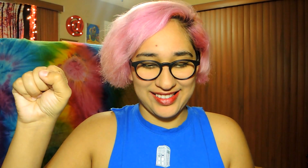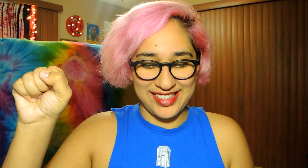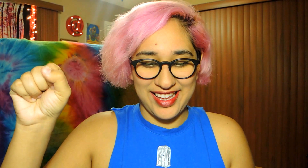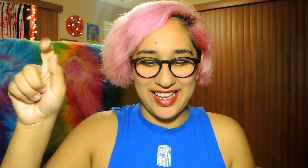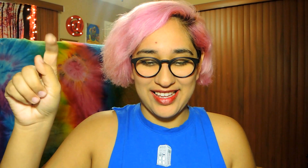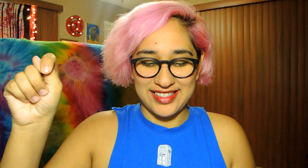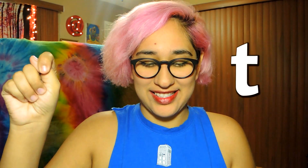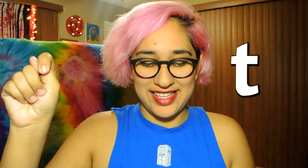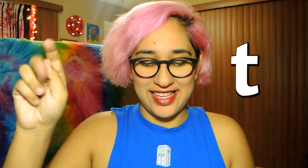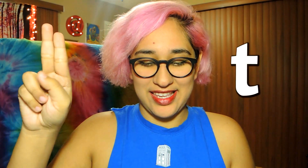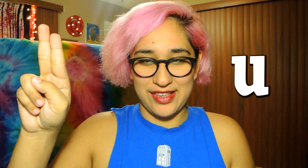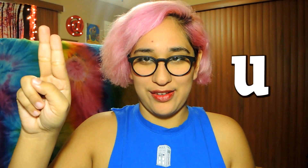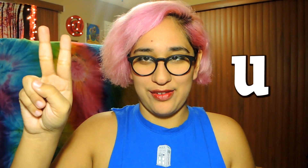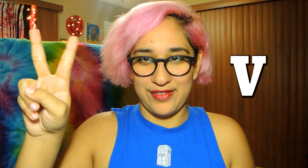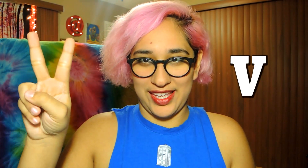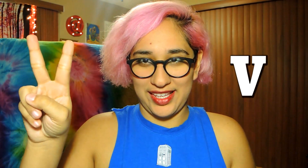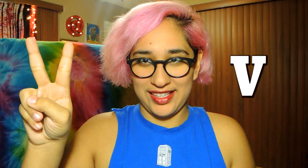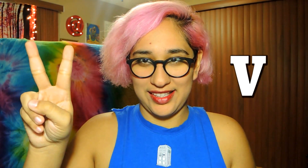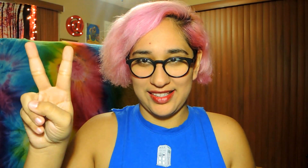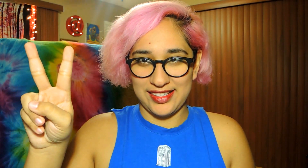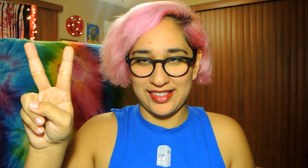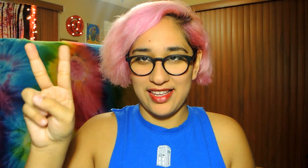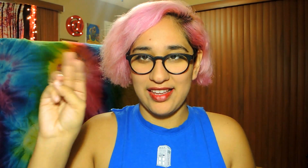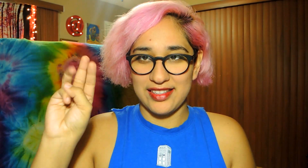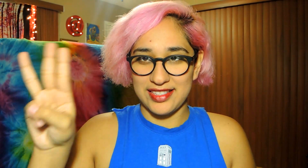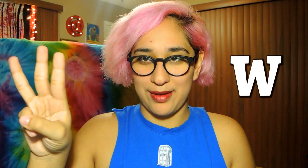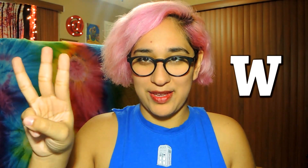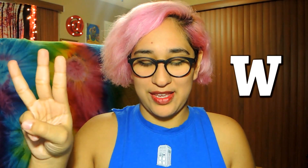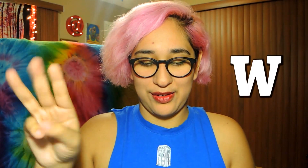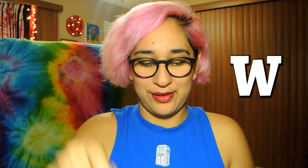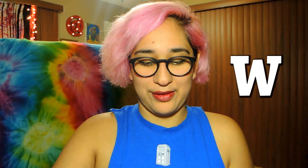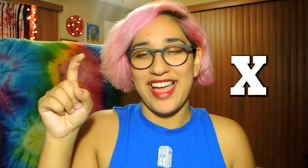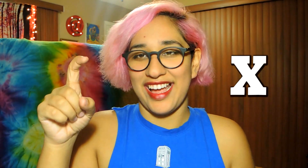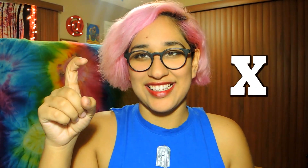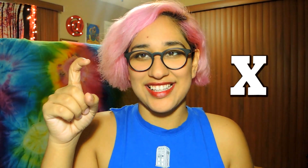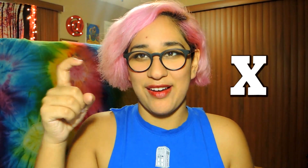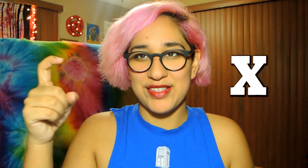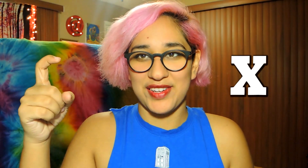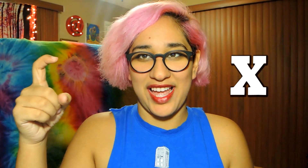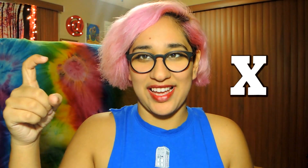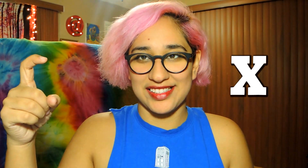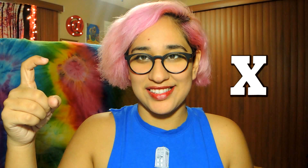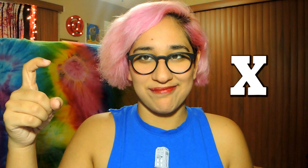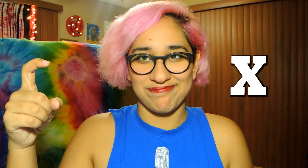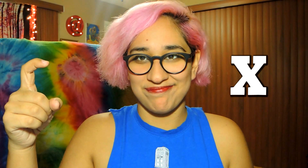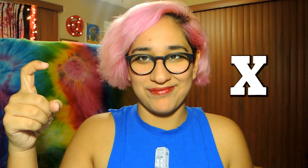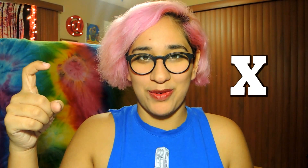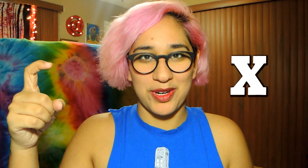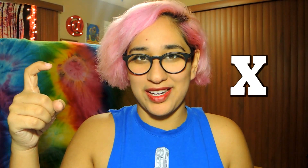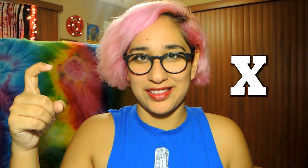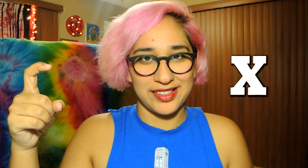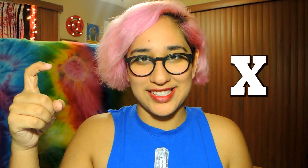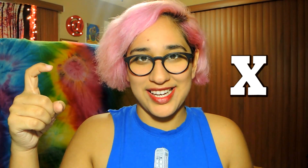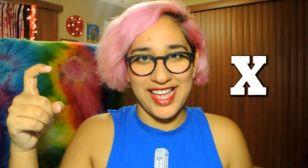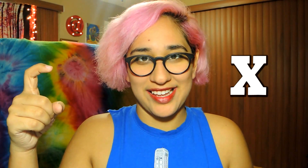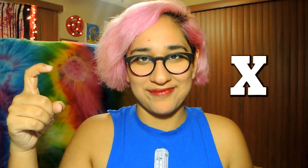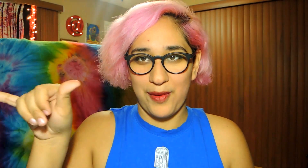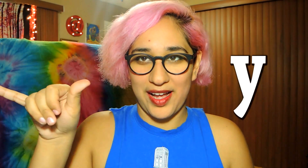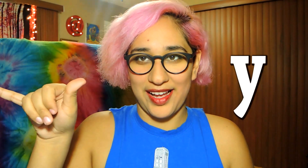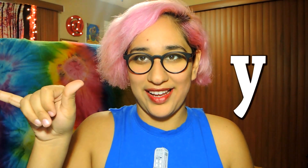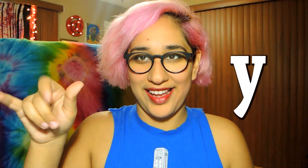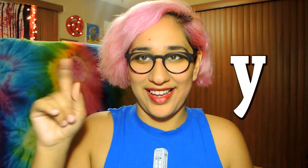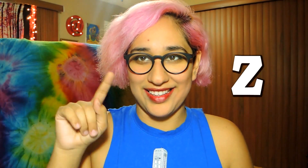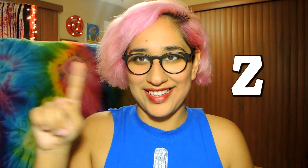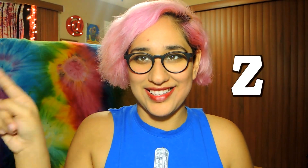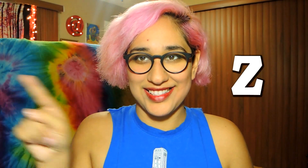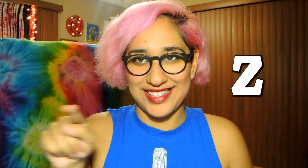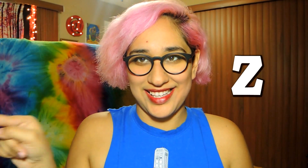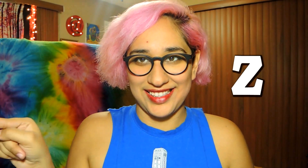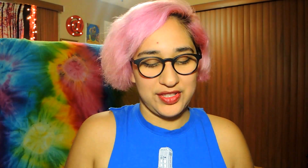T U V W X, I always forget "X"! Mmm! We're gonna learn today! Y and Z.